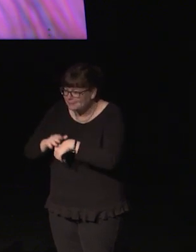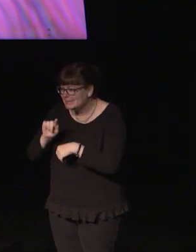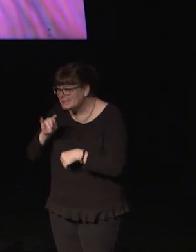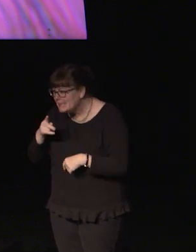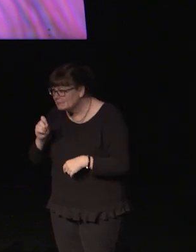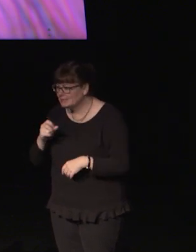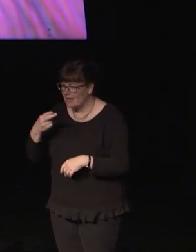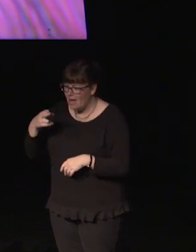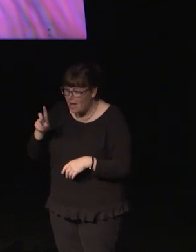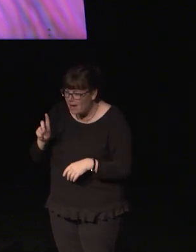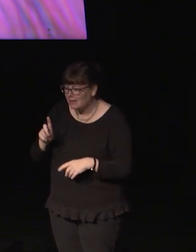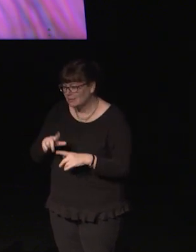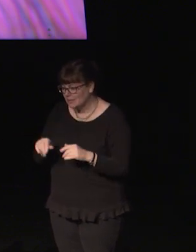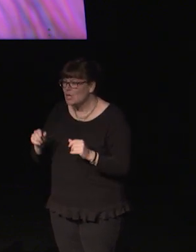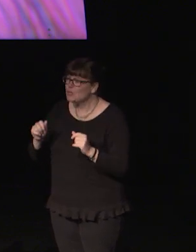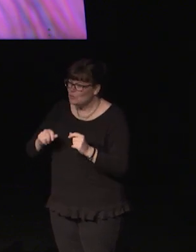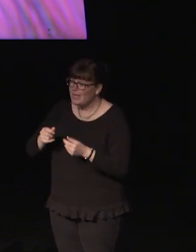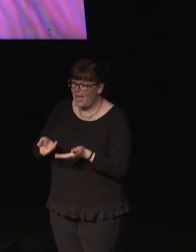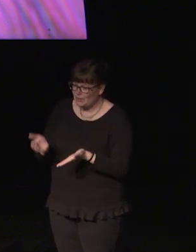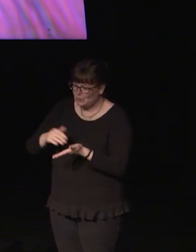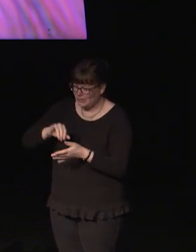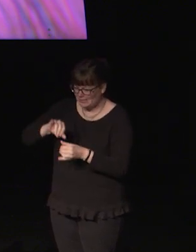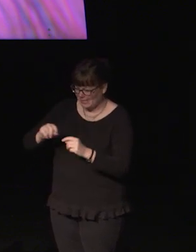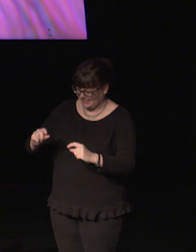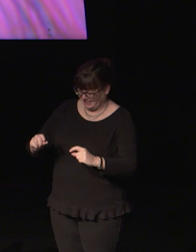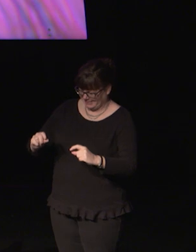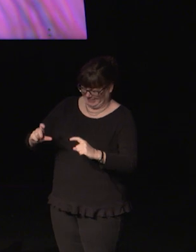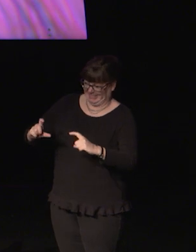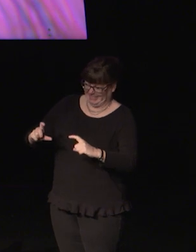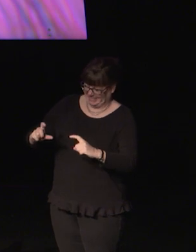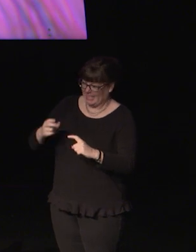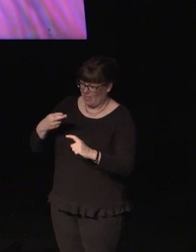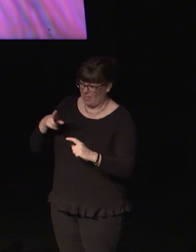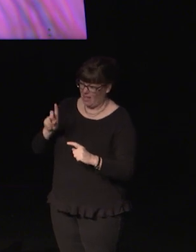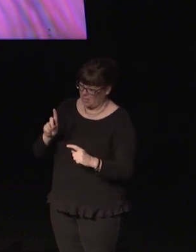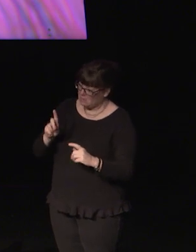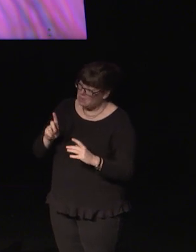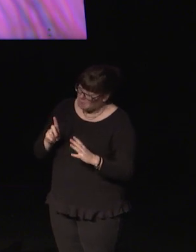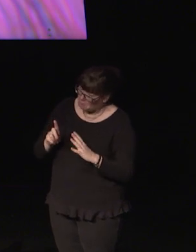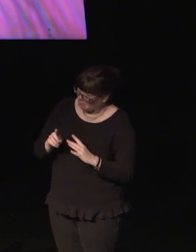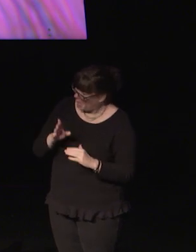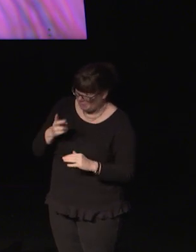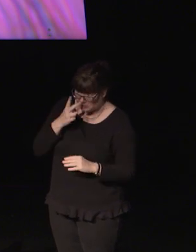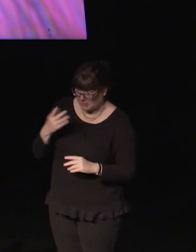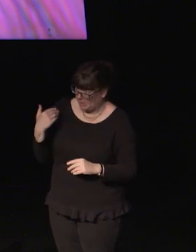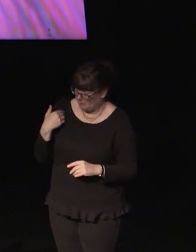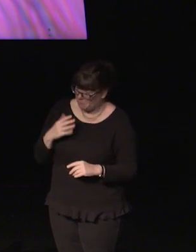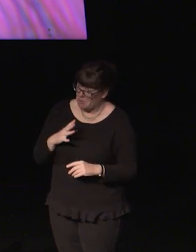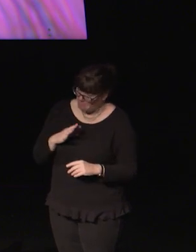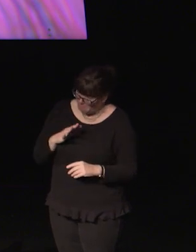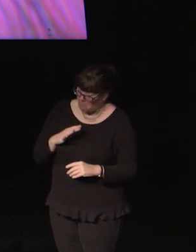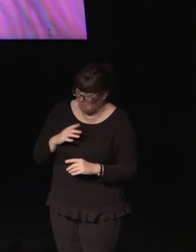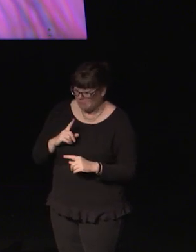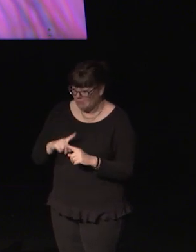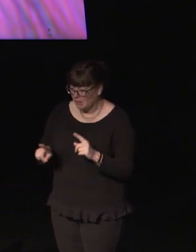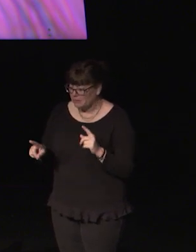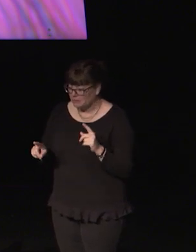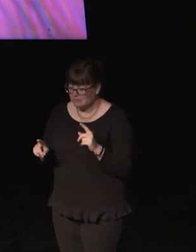They were able to resize a little bit of the HUD to make it a little bit easier, when that's something I never saw before. But it was something that it was still...